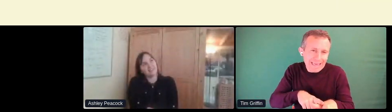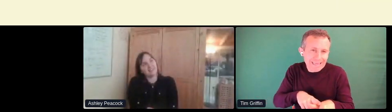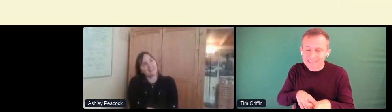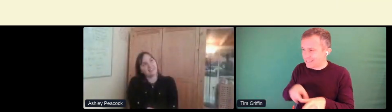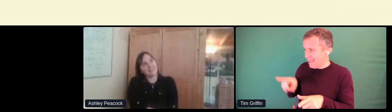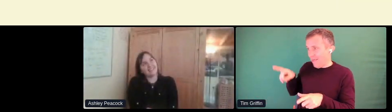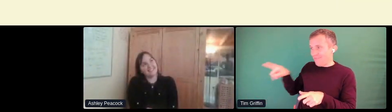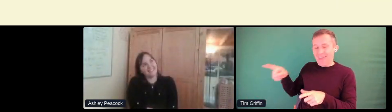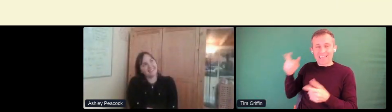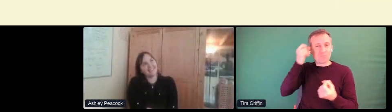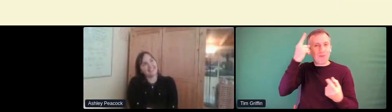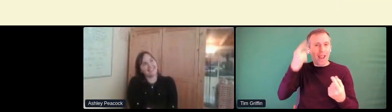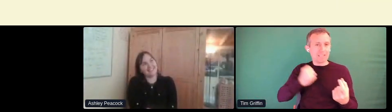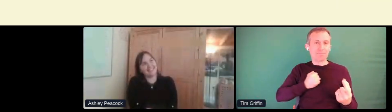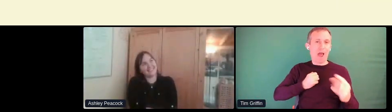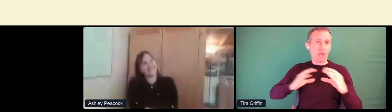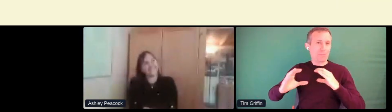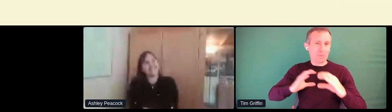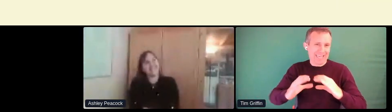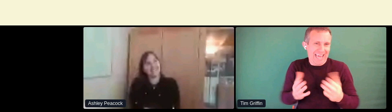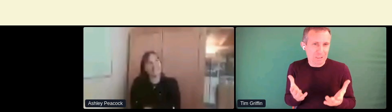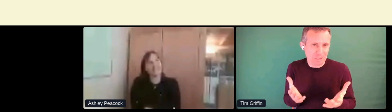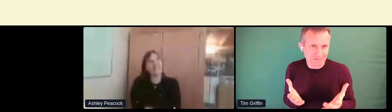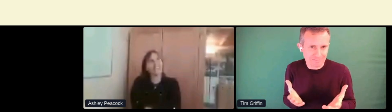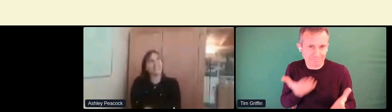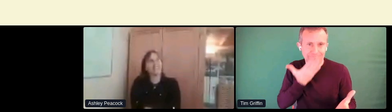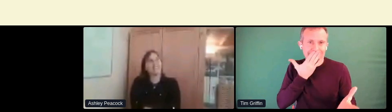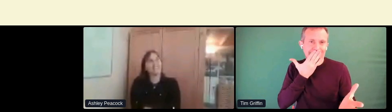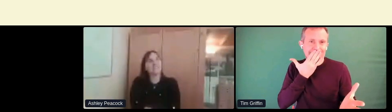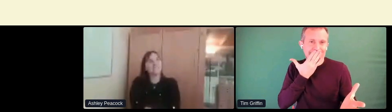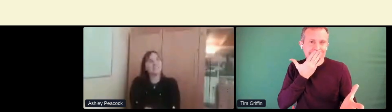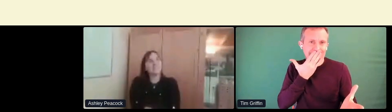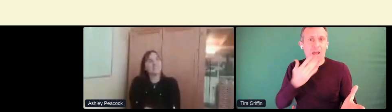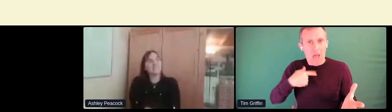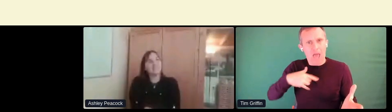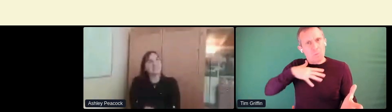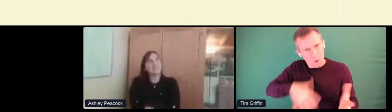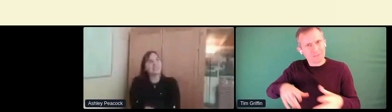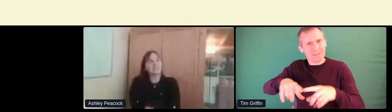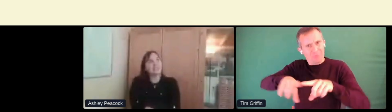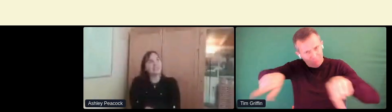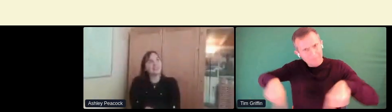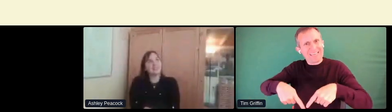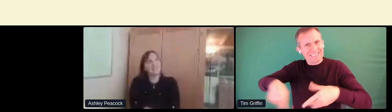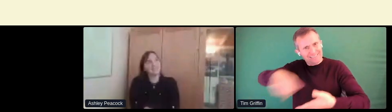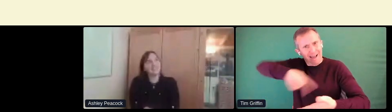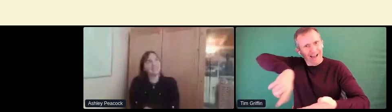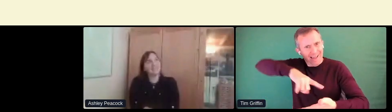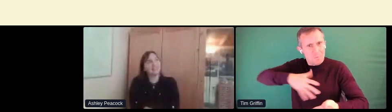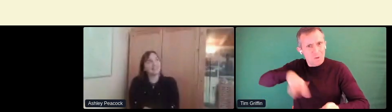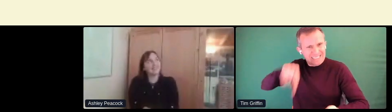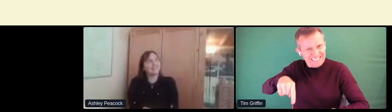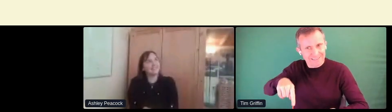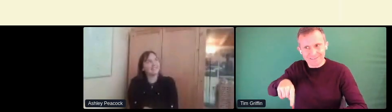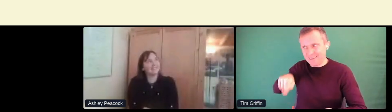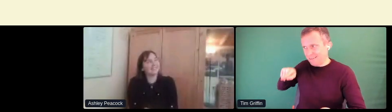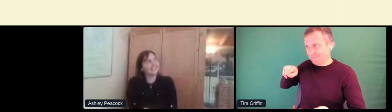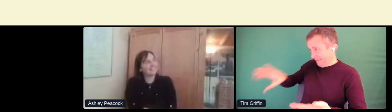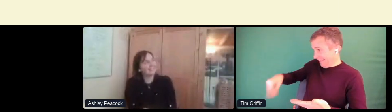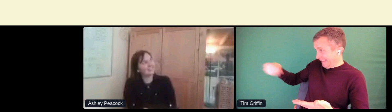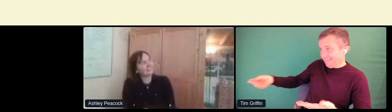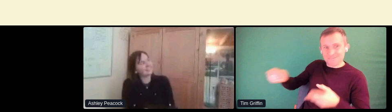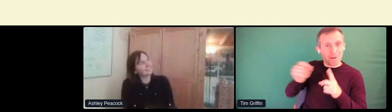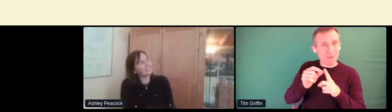in her head that this was going to be the result of her replying yes to pepperoni.